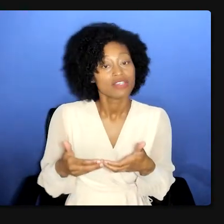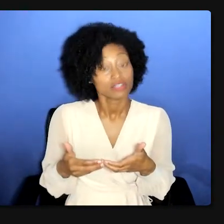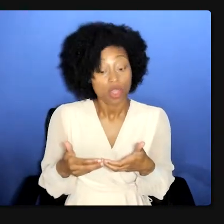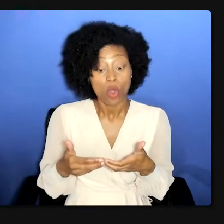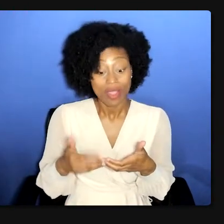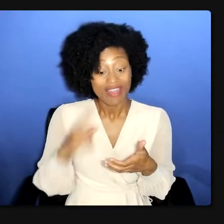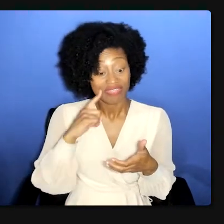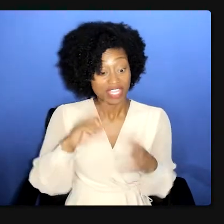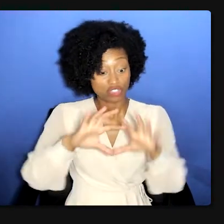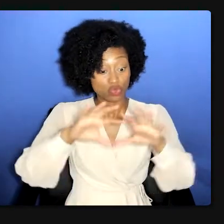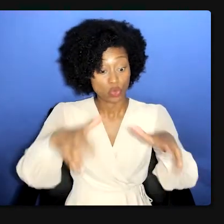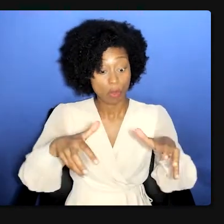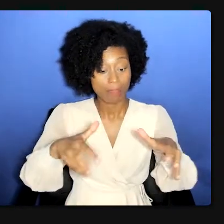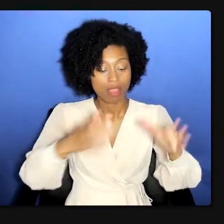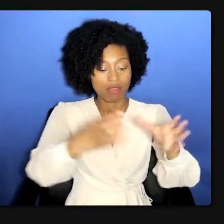in a mutually concurrent manner.